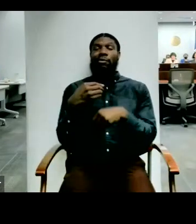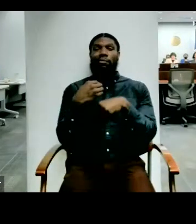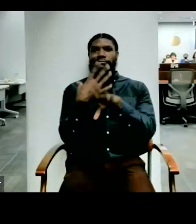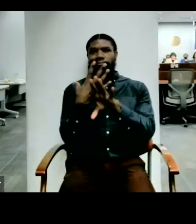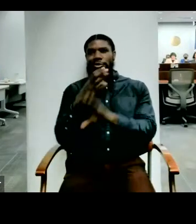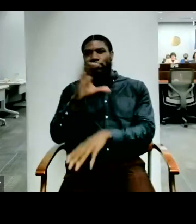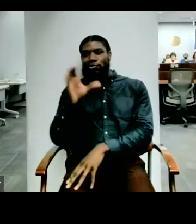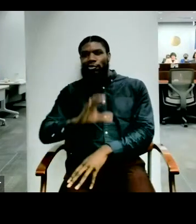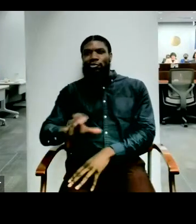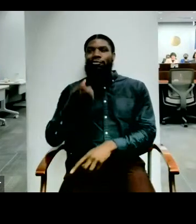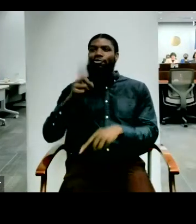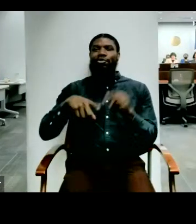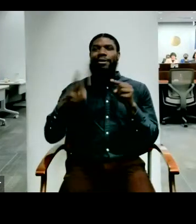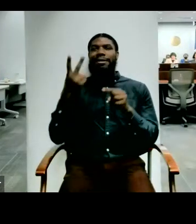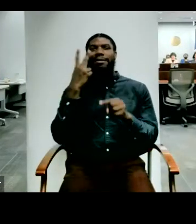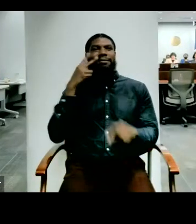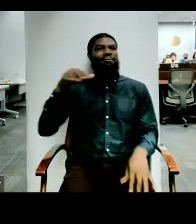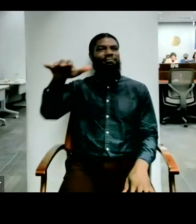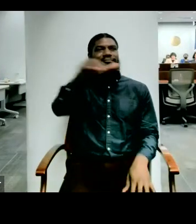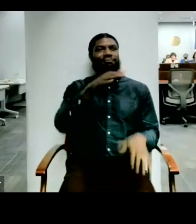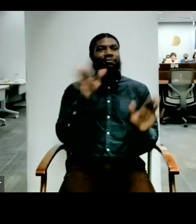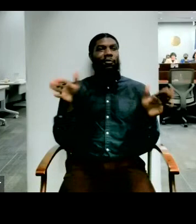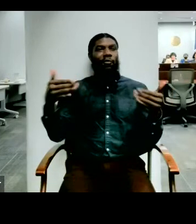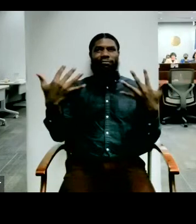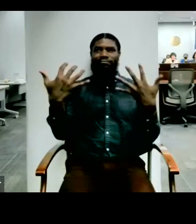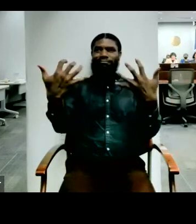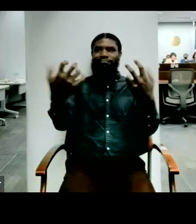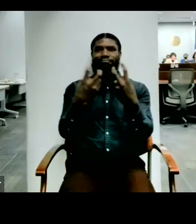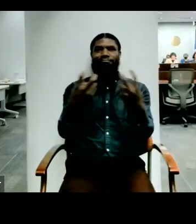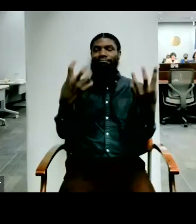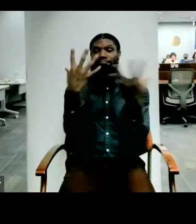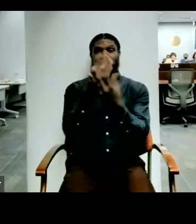room is setup and what an easy process it has been for the public to come in.